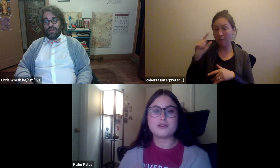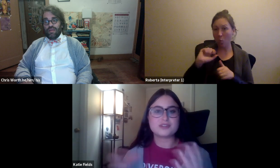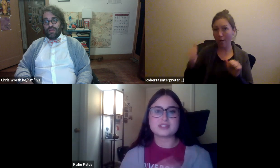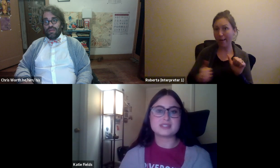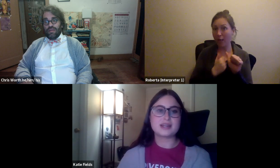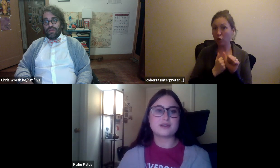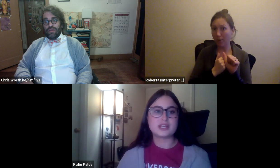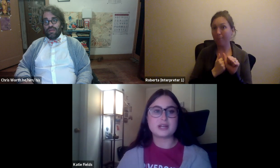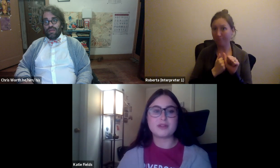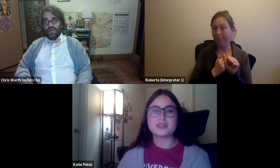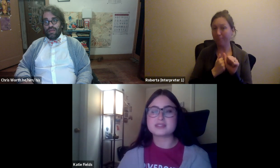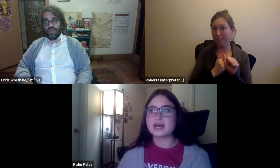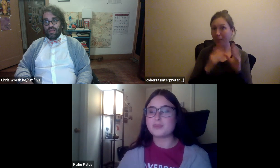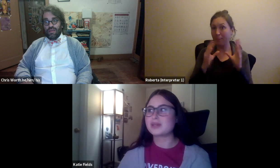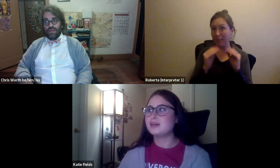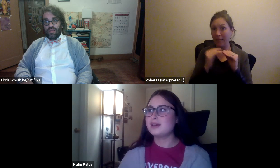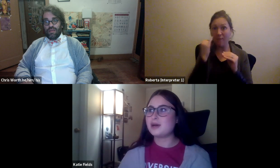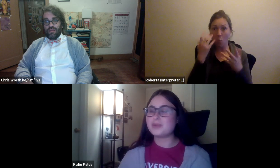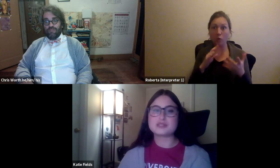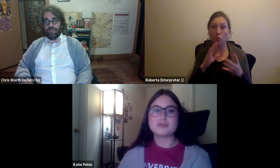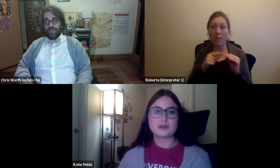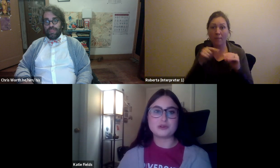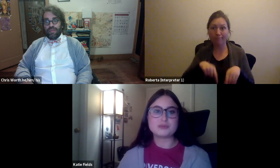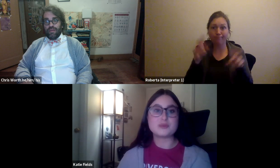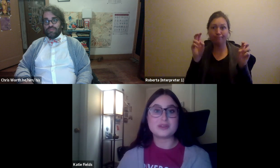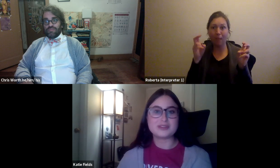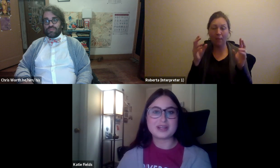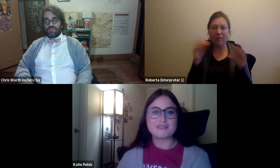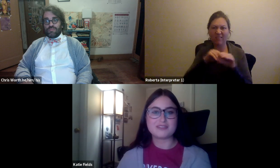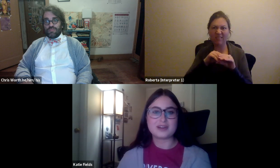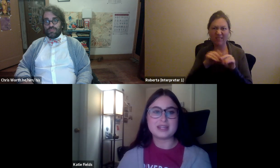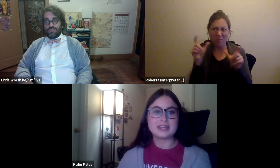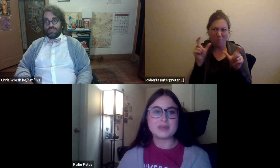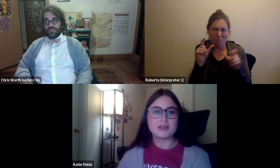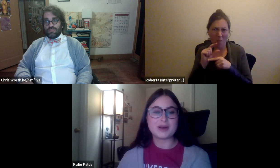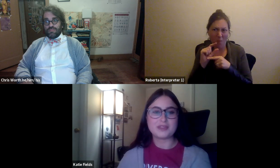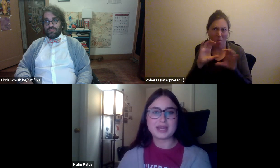there's a deSIESH to what the about this topic in a small group so be on the lookout for that.